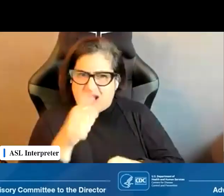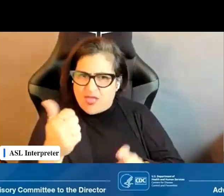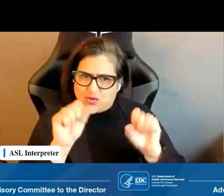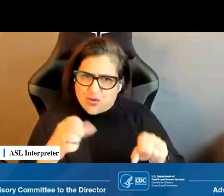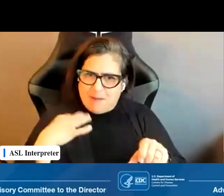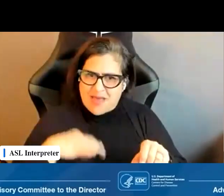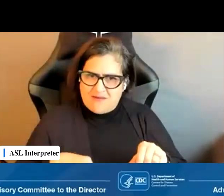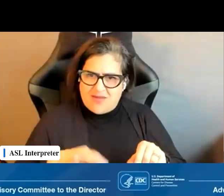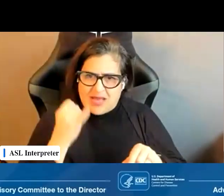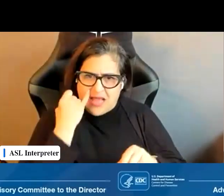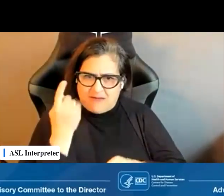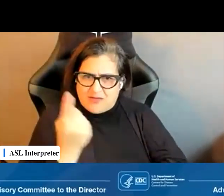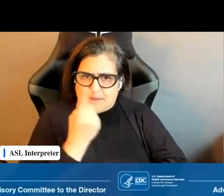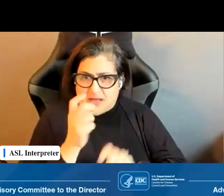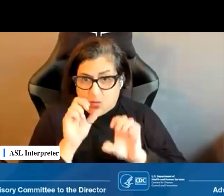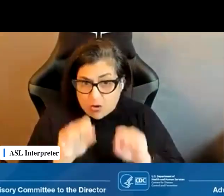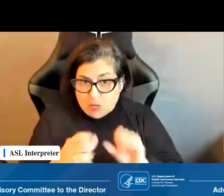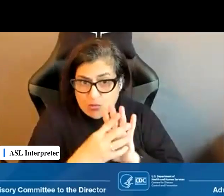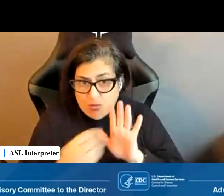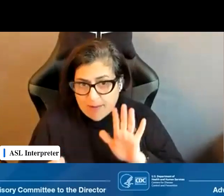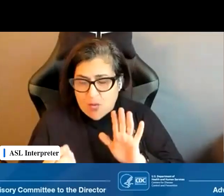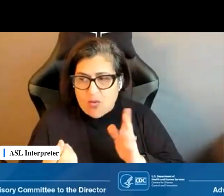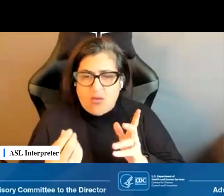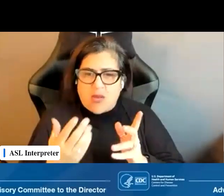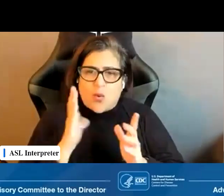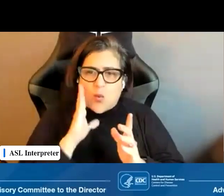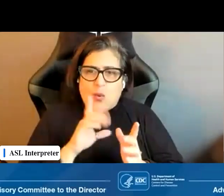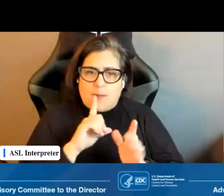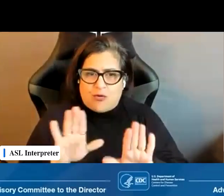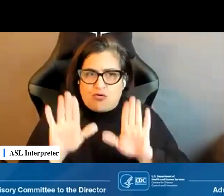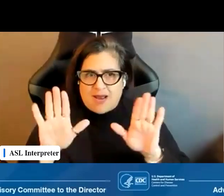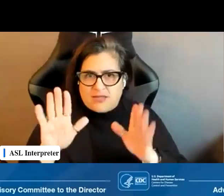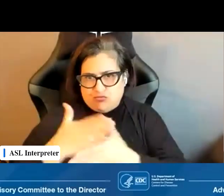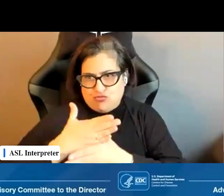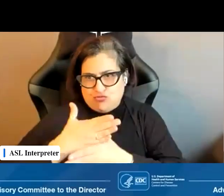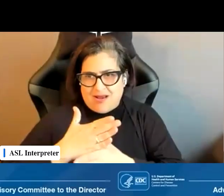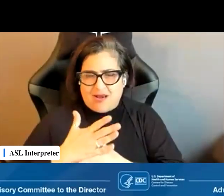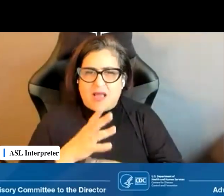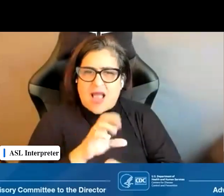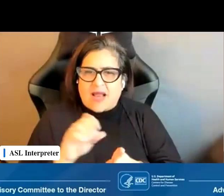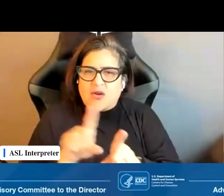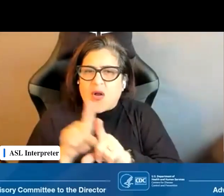if there are things that are replicable that it would be great to share it. I guess the other thing would be to look at retention too, how well you are to retain